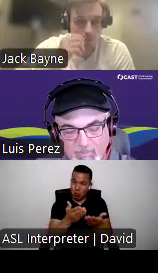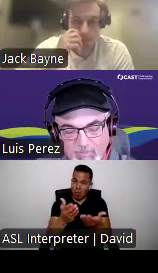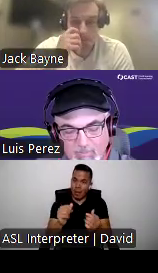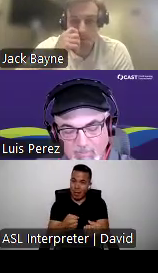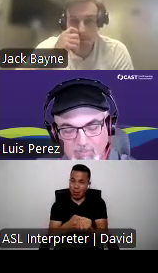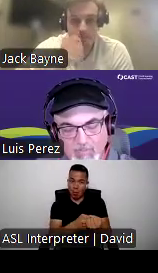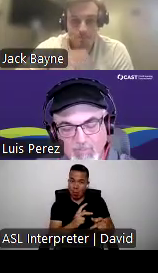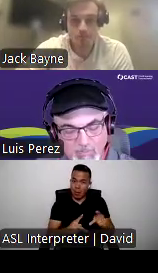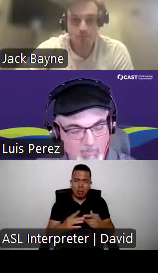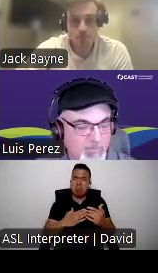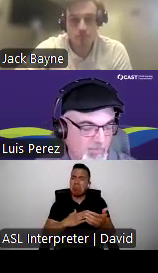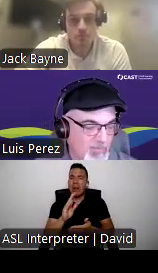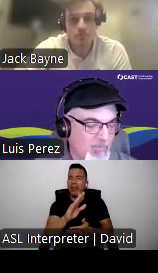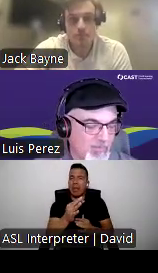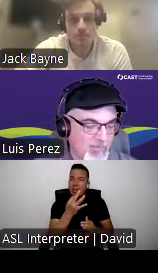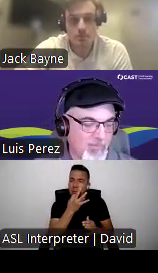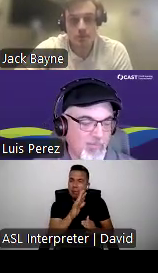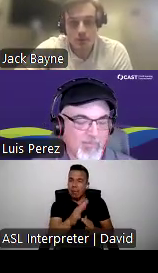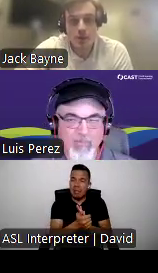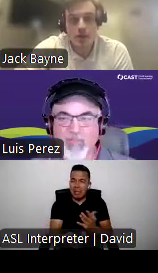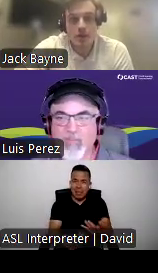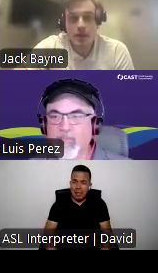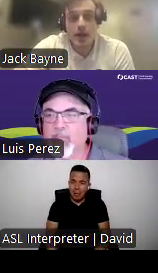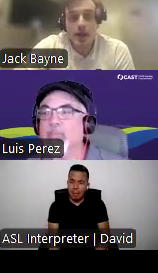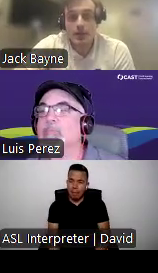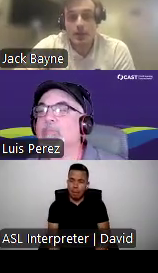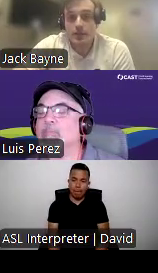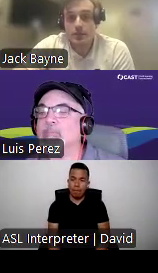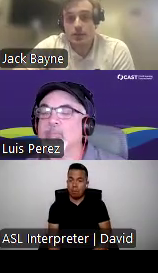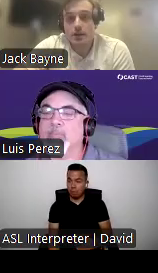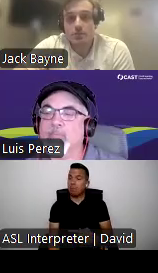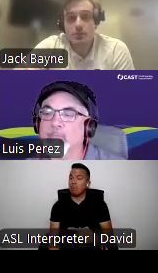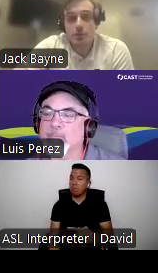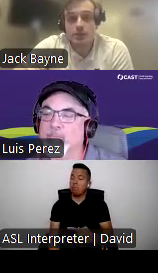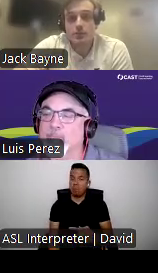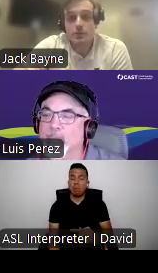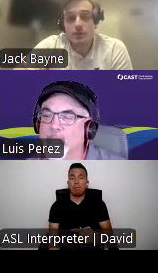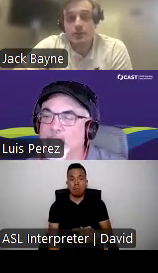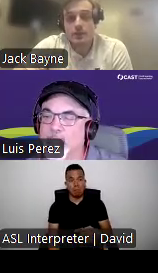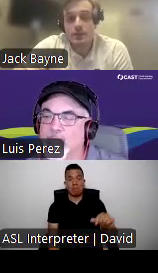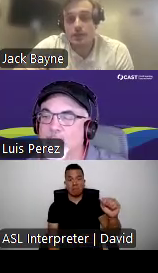literacy skills are or technology skills are? >> Yeah, I think, especially for things like